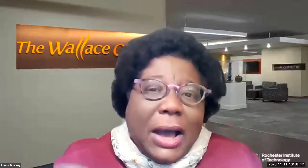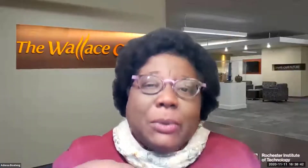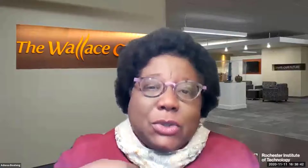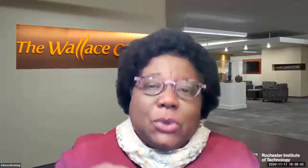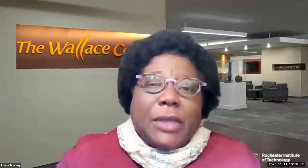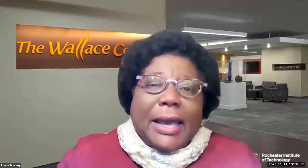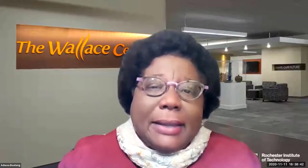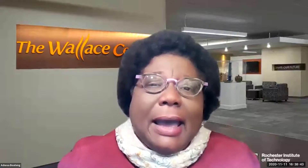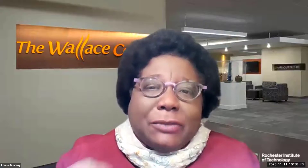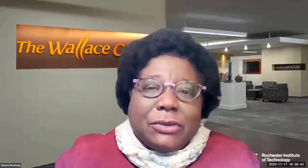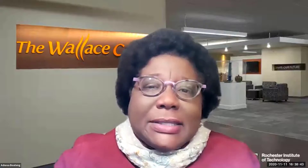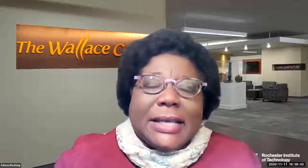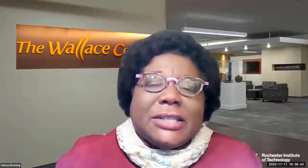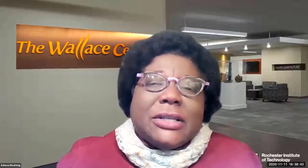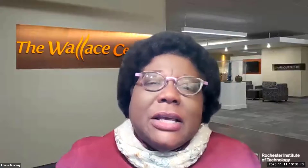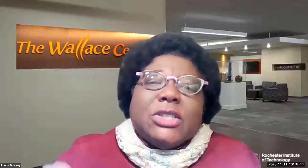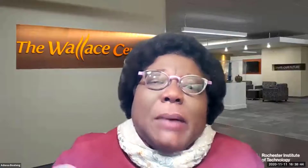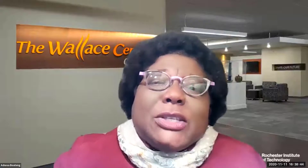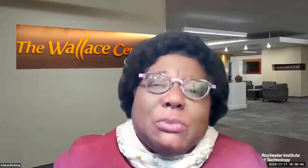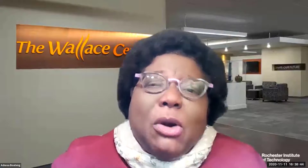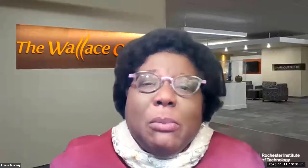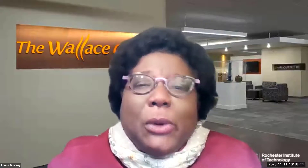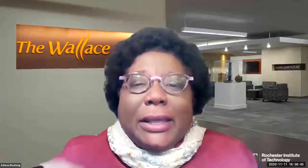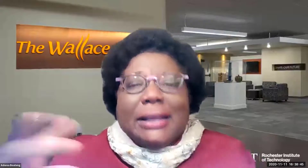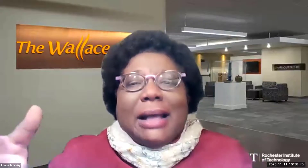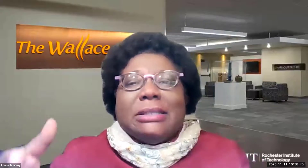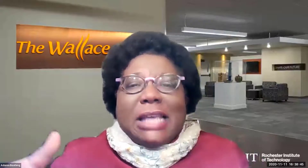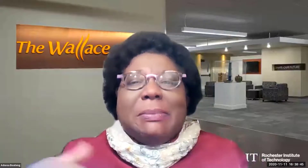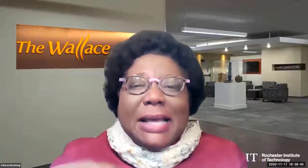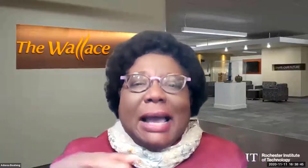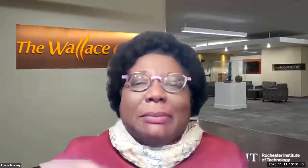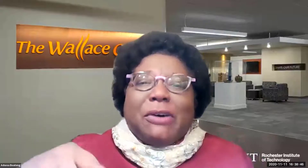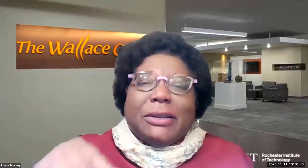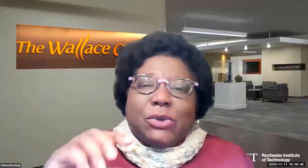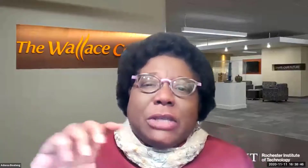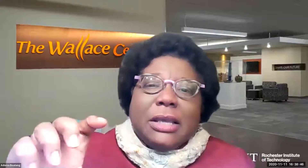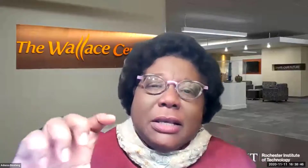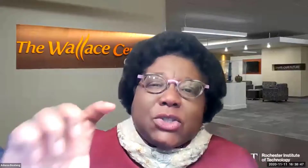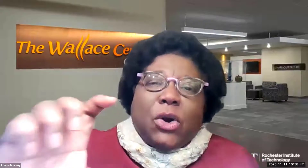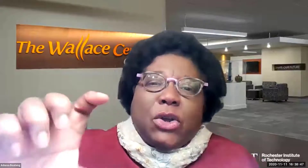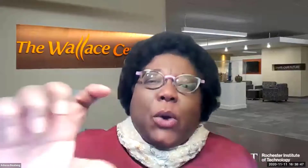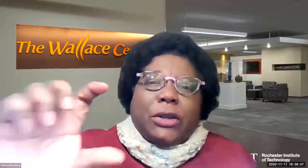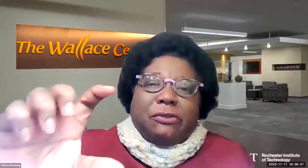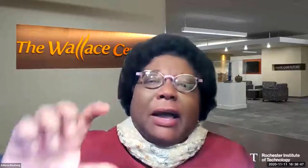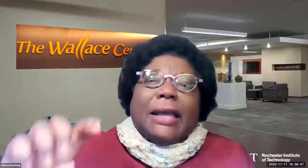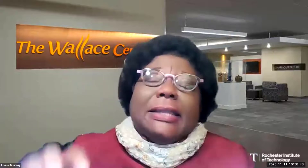session. So by tomorrow morning, uh, give me time to fight. Do you show you where to find that